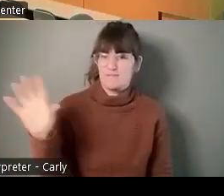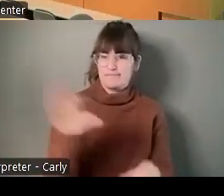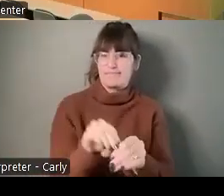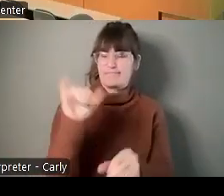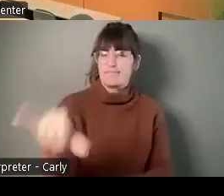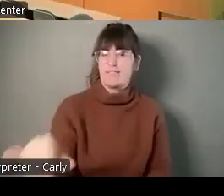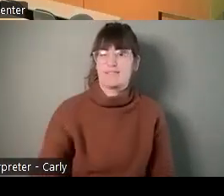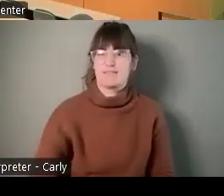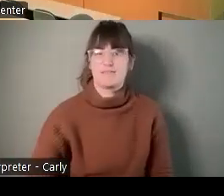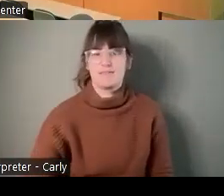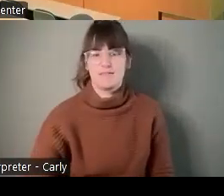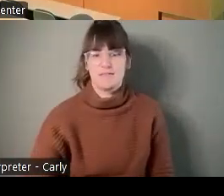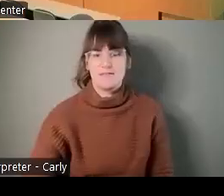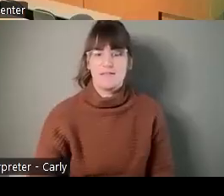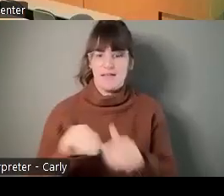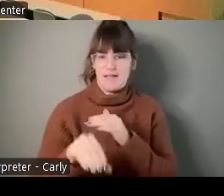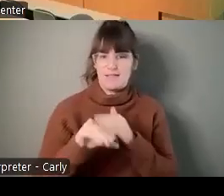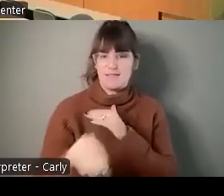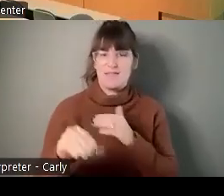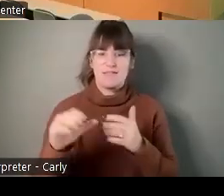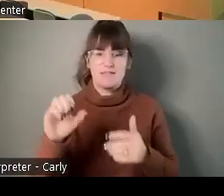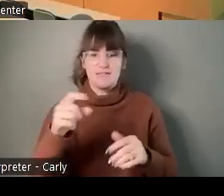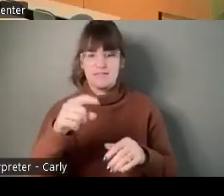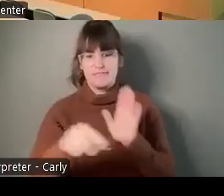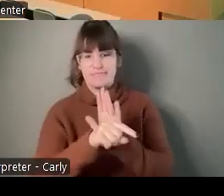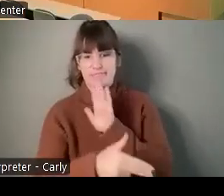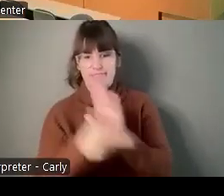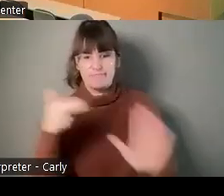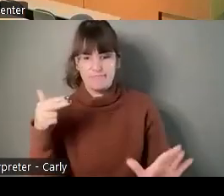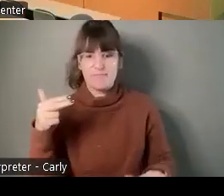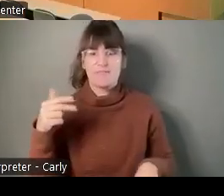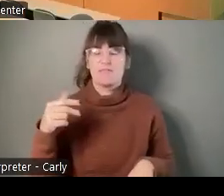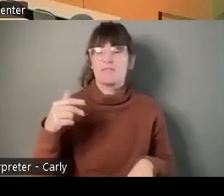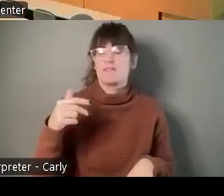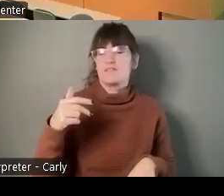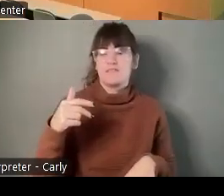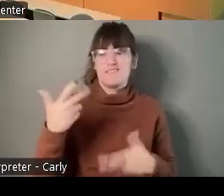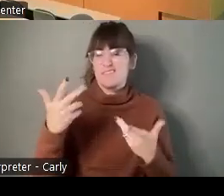um access stigma um institutional racism you know systemic racism, all sorts of reasons